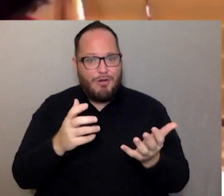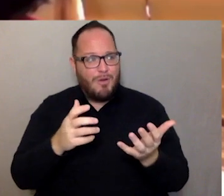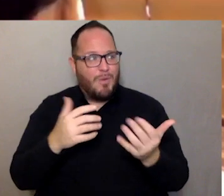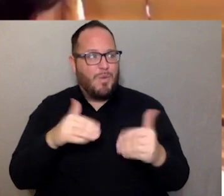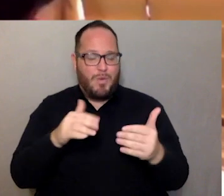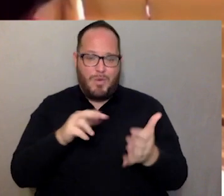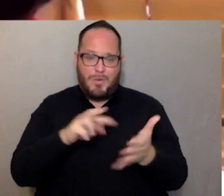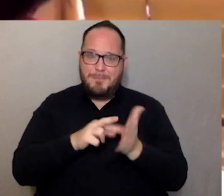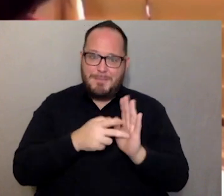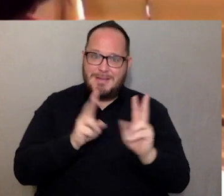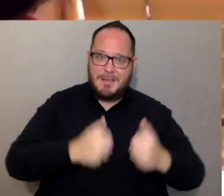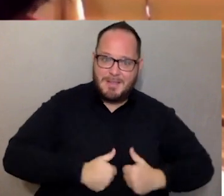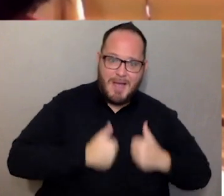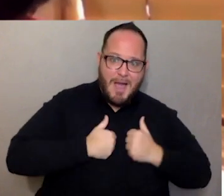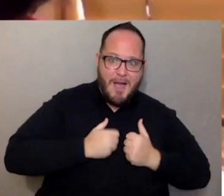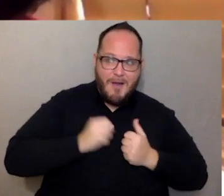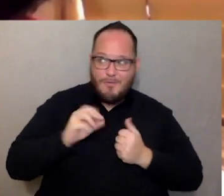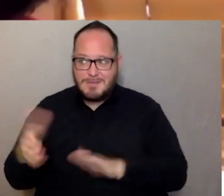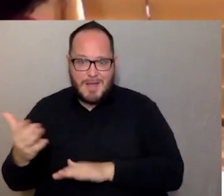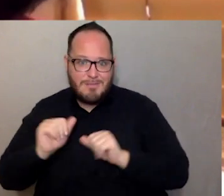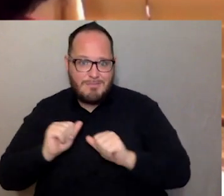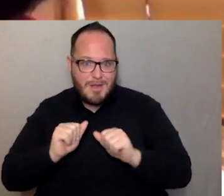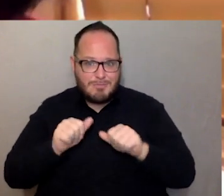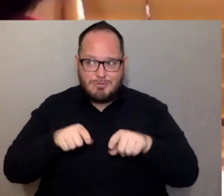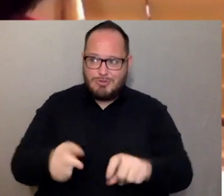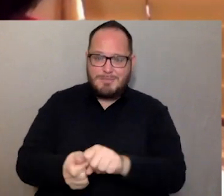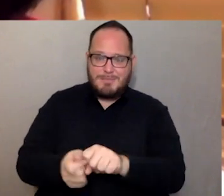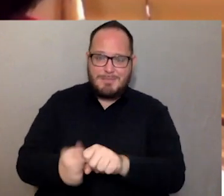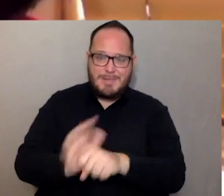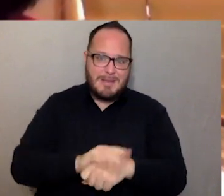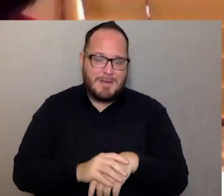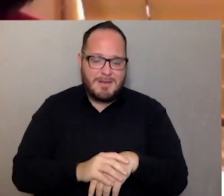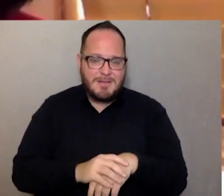PROGRAM FOR SOME OF OUR HARDEST WORKING YET MOST VULNERABLE OREGONIANS. SO WITH BIPARTISAN SUPPORT, THE